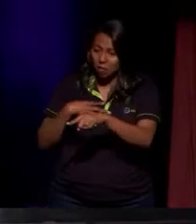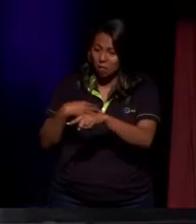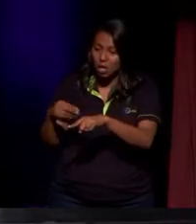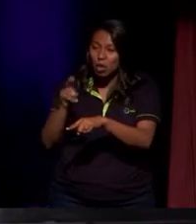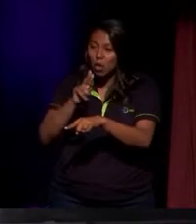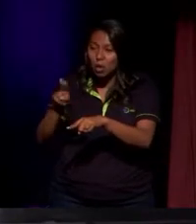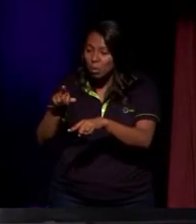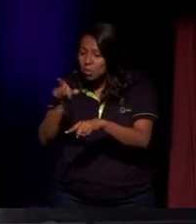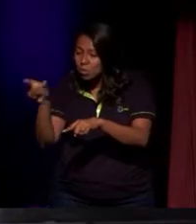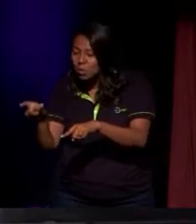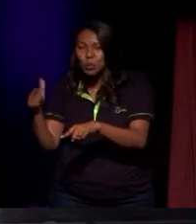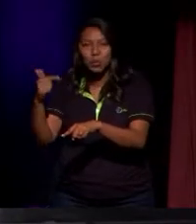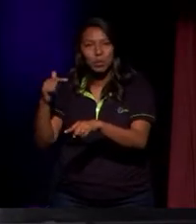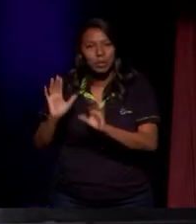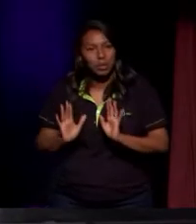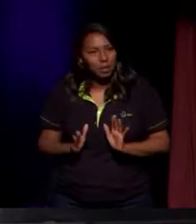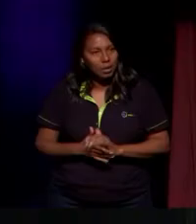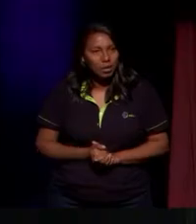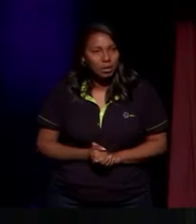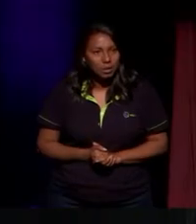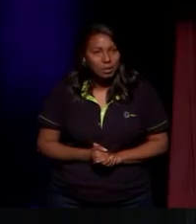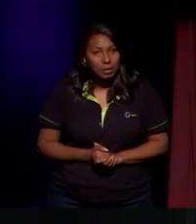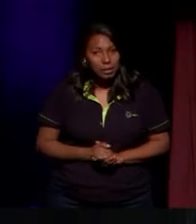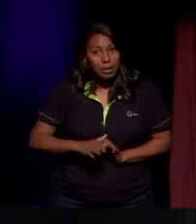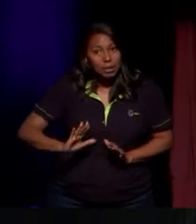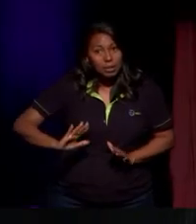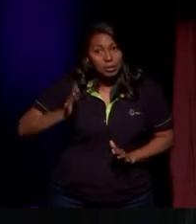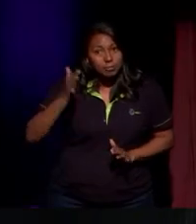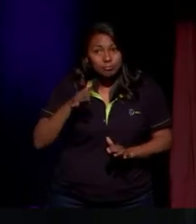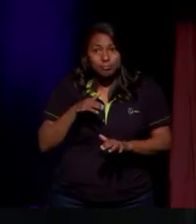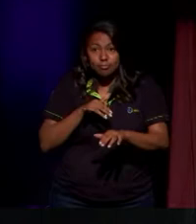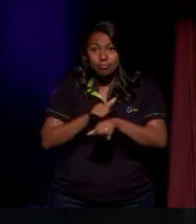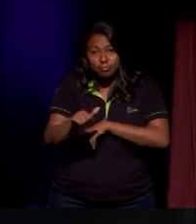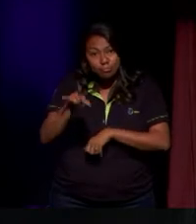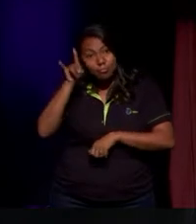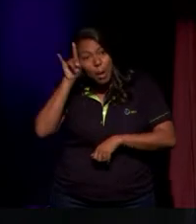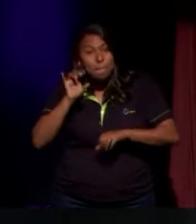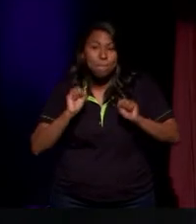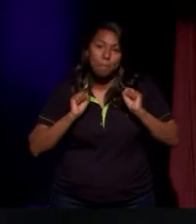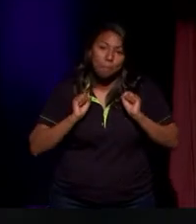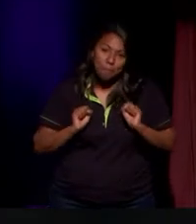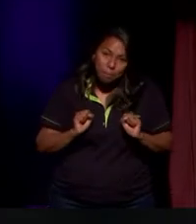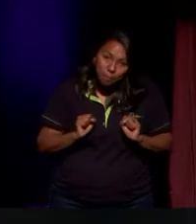Situations of adultery are allowed, honorable crime is allowed, although Lebanon is currently